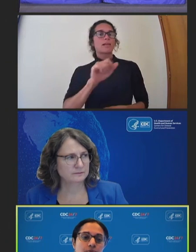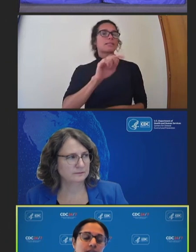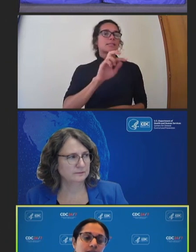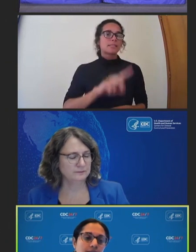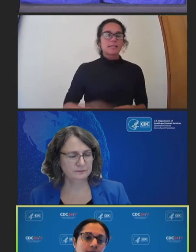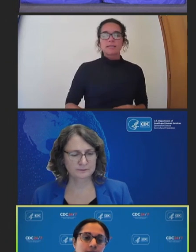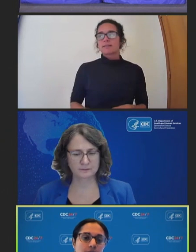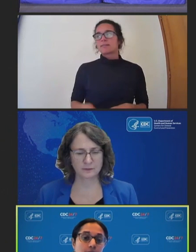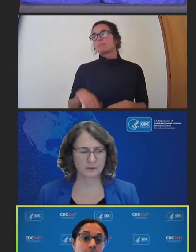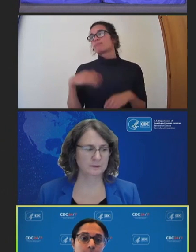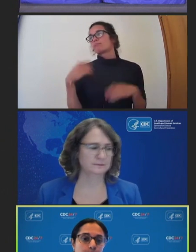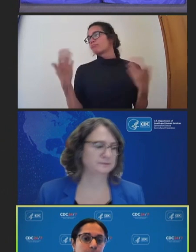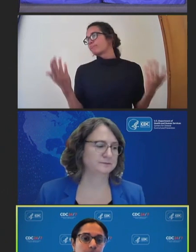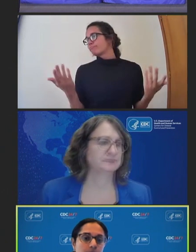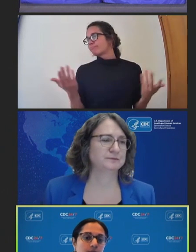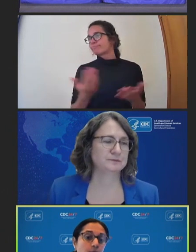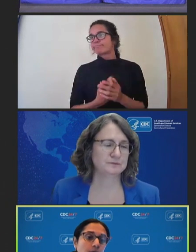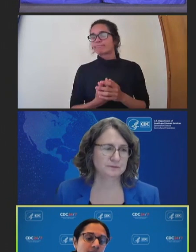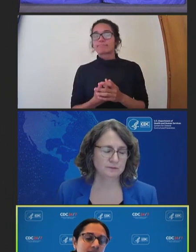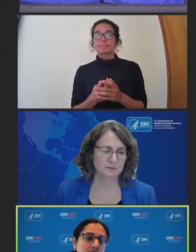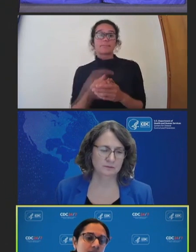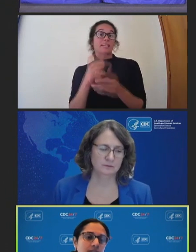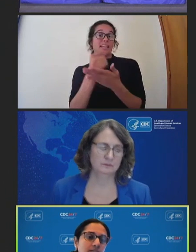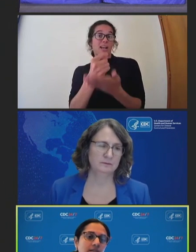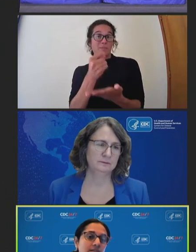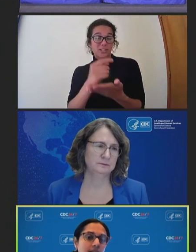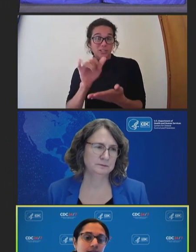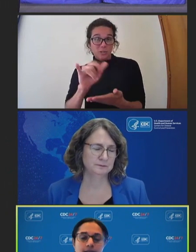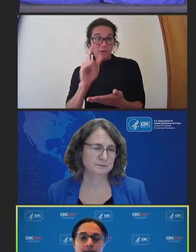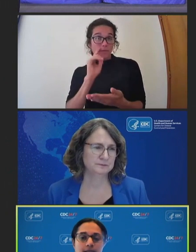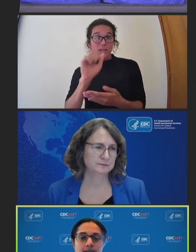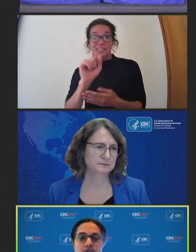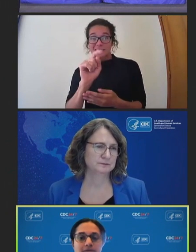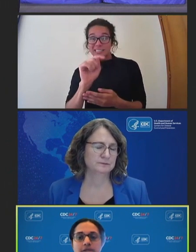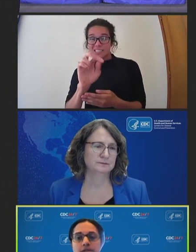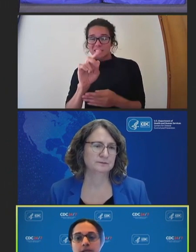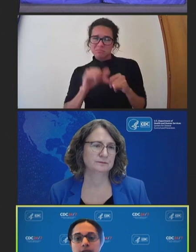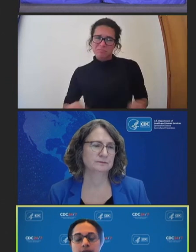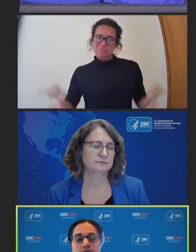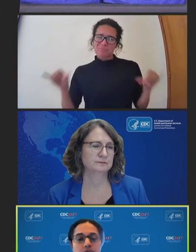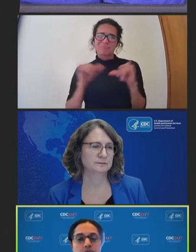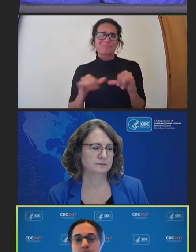routinely giving, you know, therapeutics for STDs and STD clinic and HIV clinic and so this